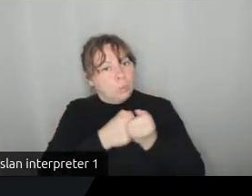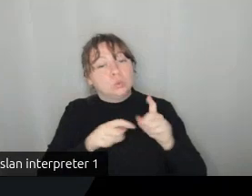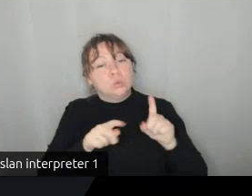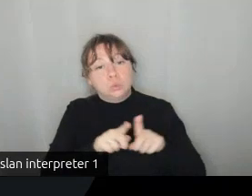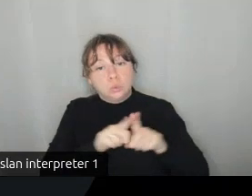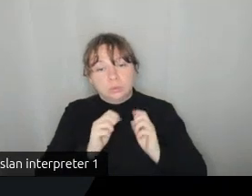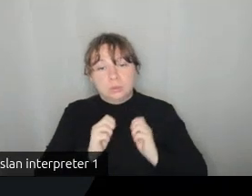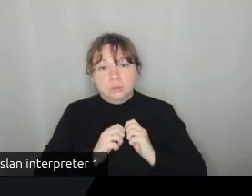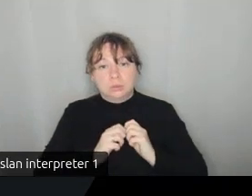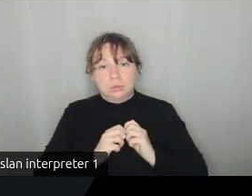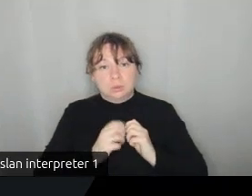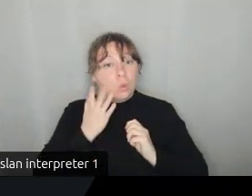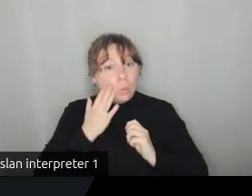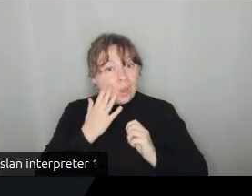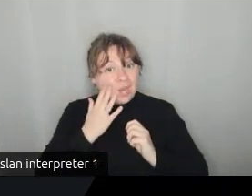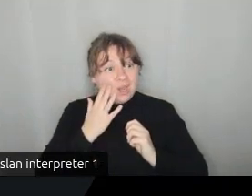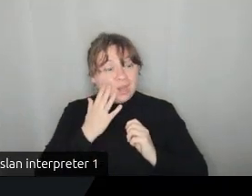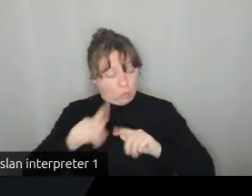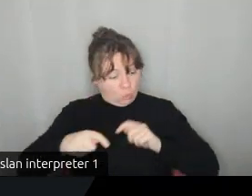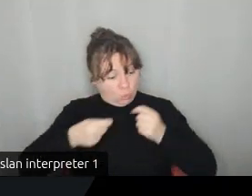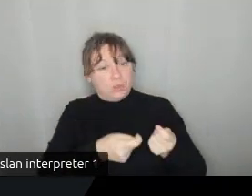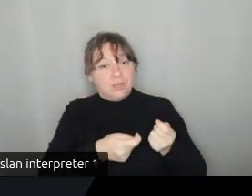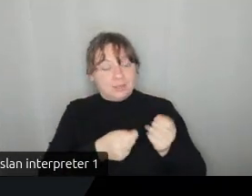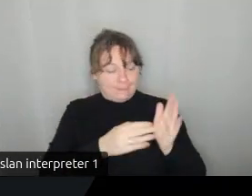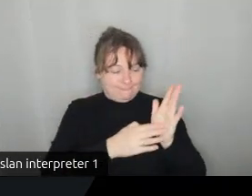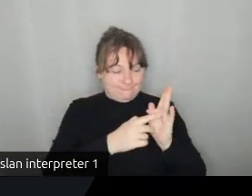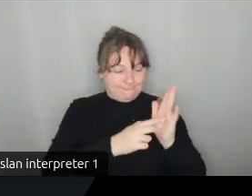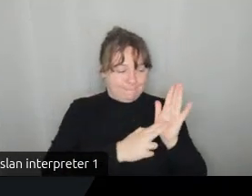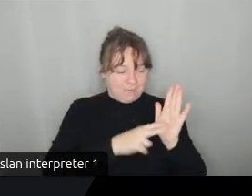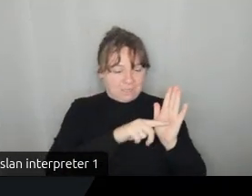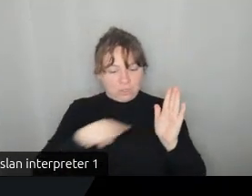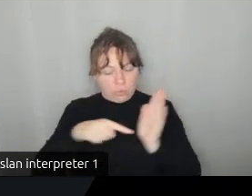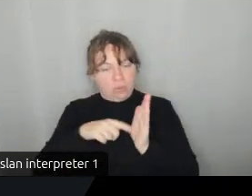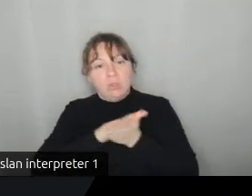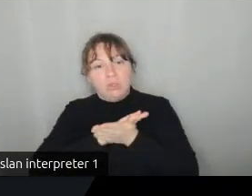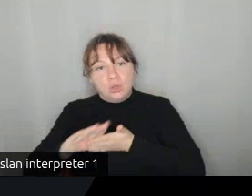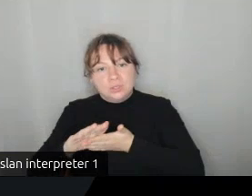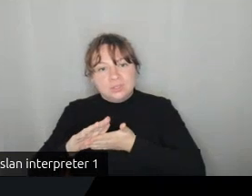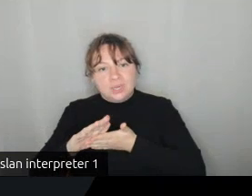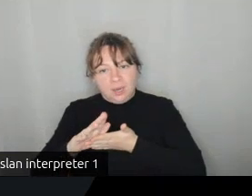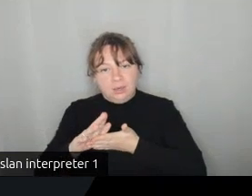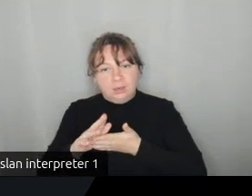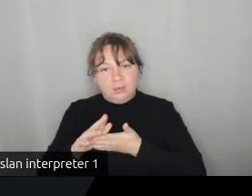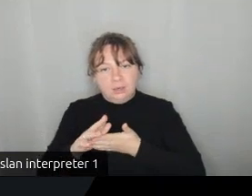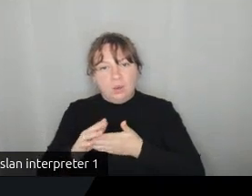Monday to Thursday when the DV court is running on level six and we would typically assist with